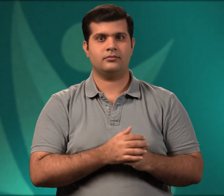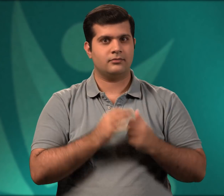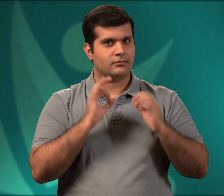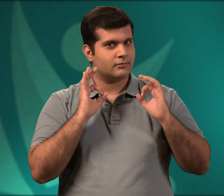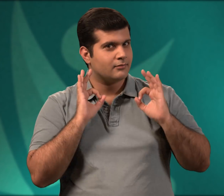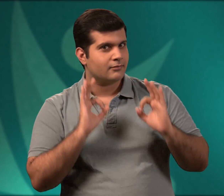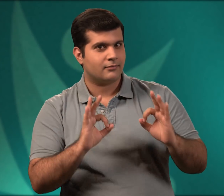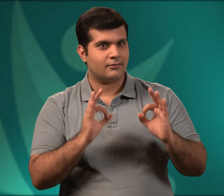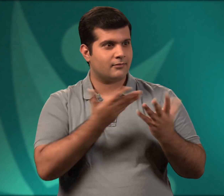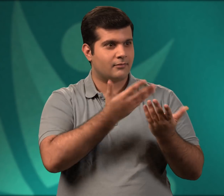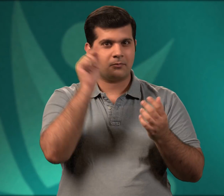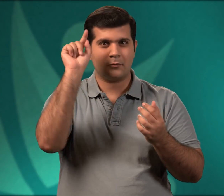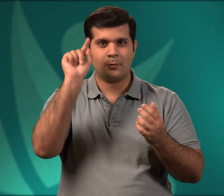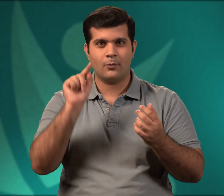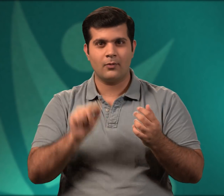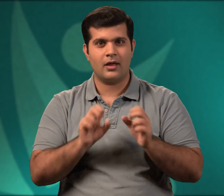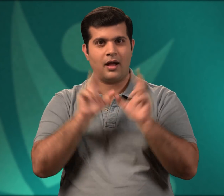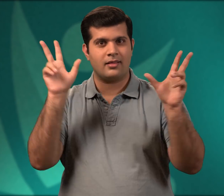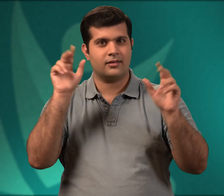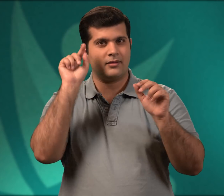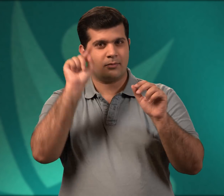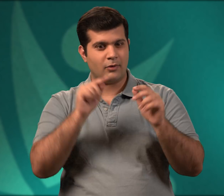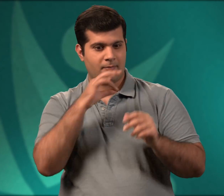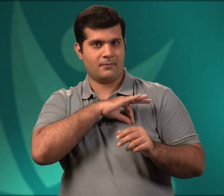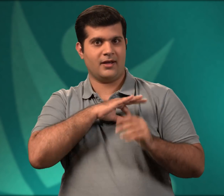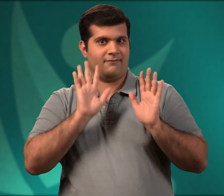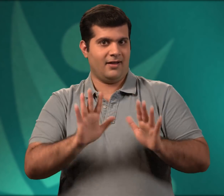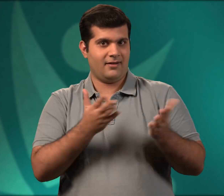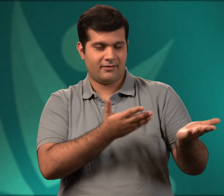Isn't that great! These camps will benefit all.